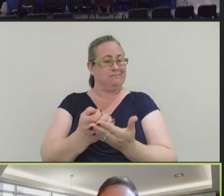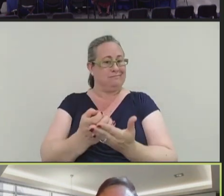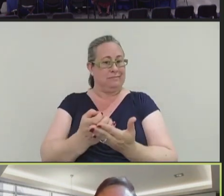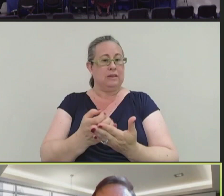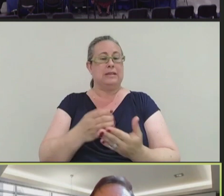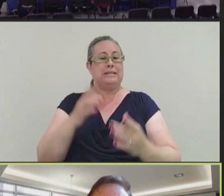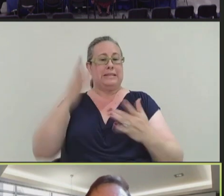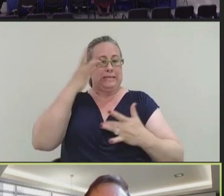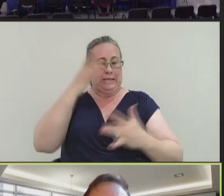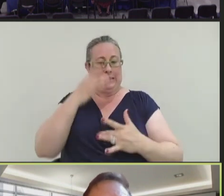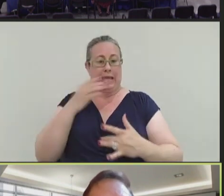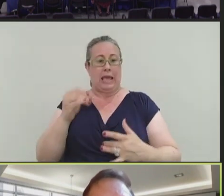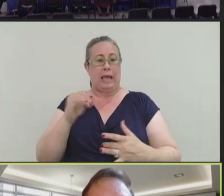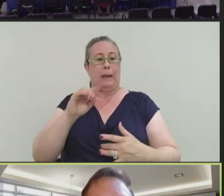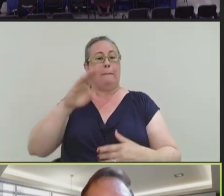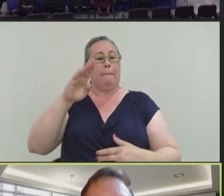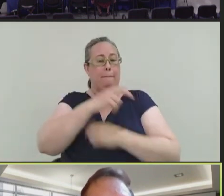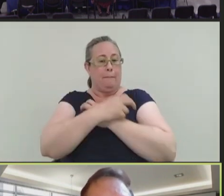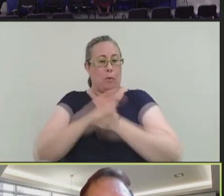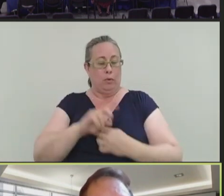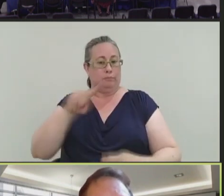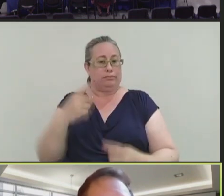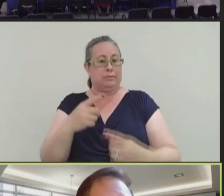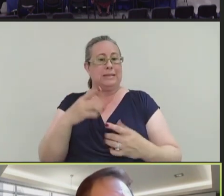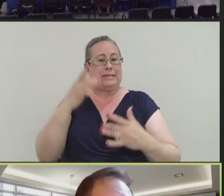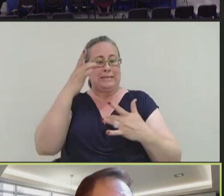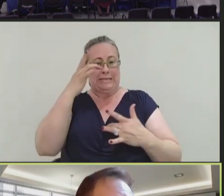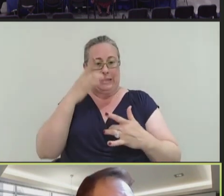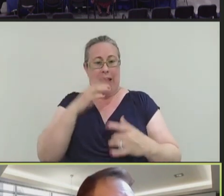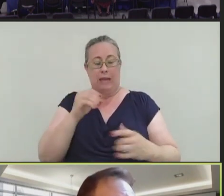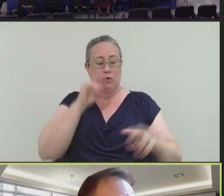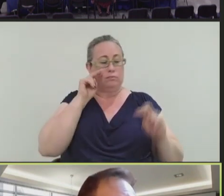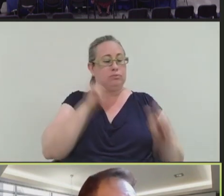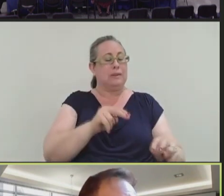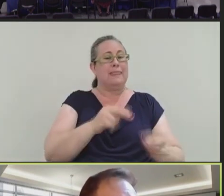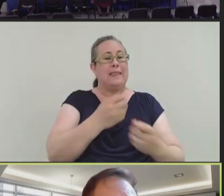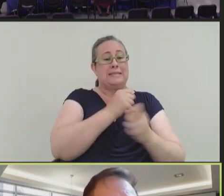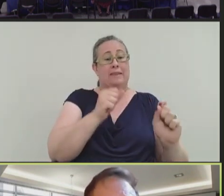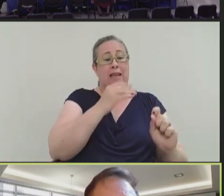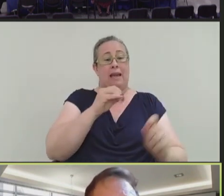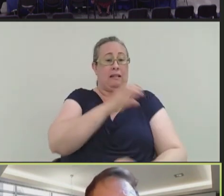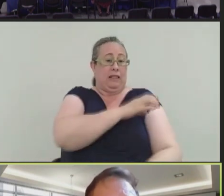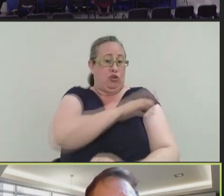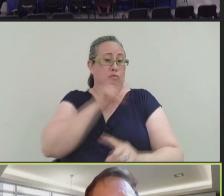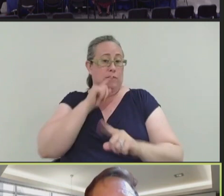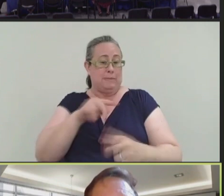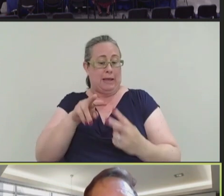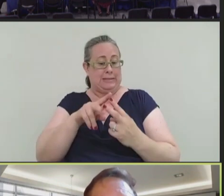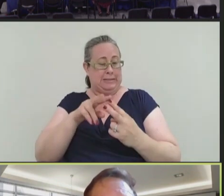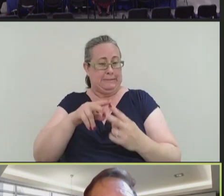and the outcomes were to look at the safety and clinical response. Next slide, please.